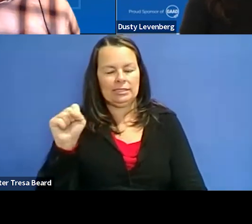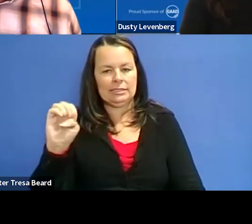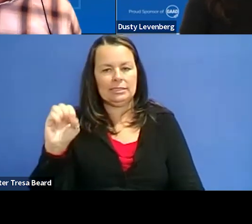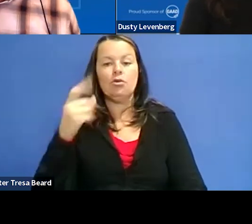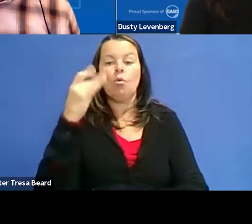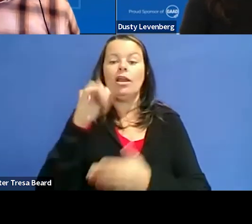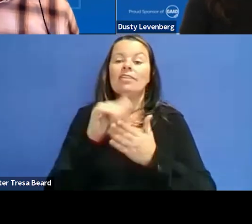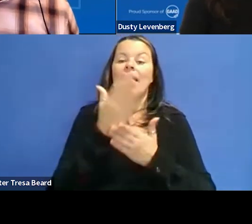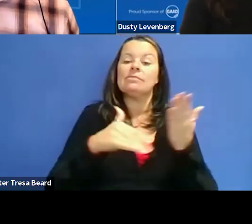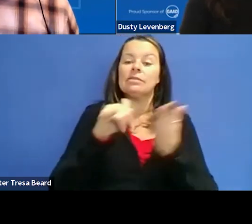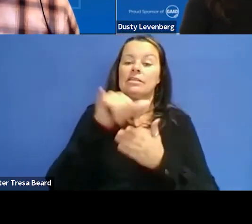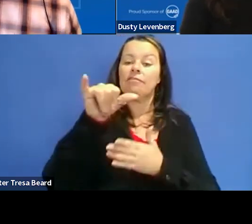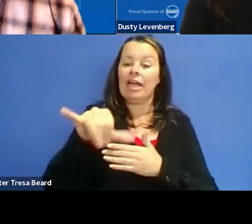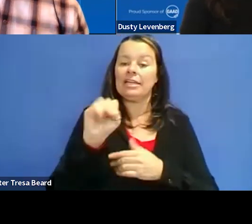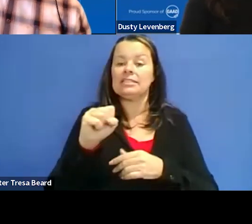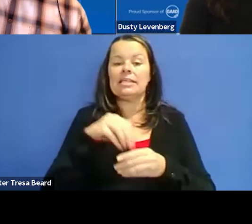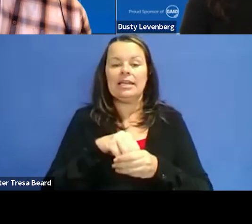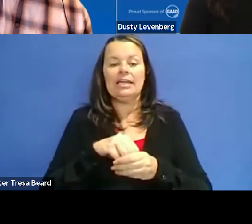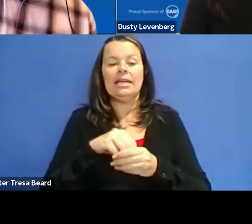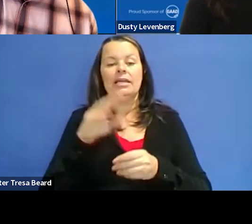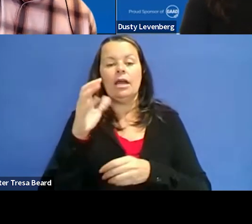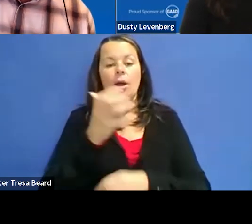mobile, when you're switching -- sorry, you can't really see on the screen.